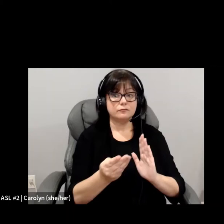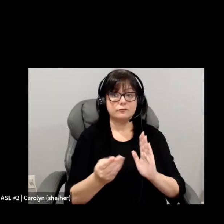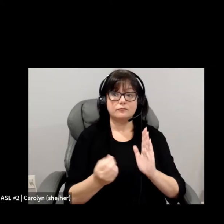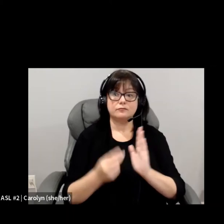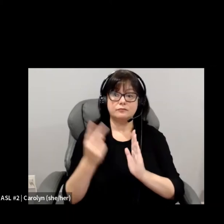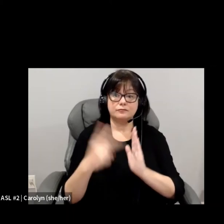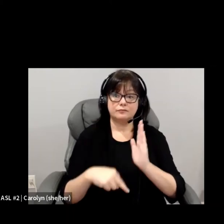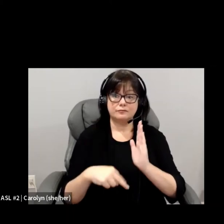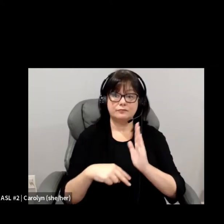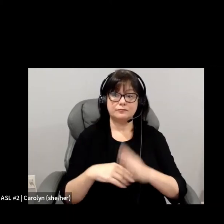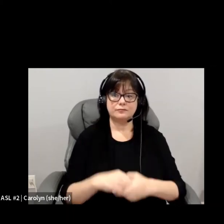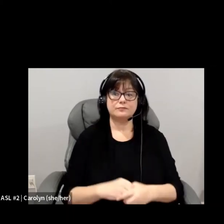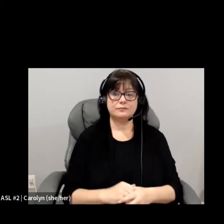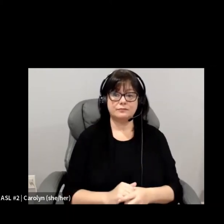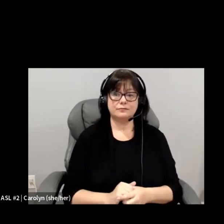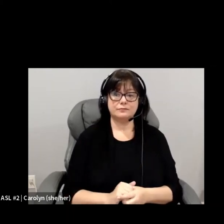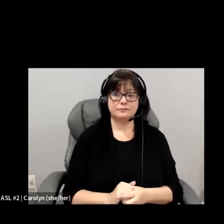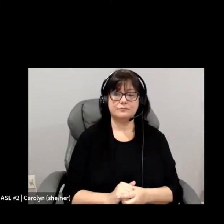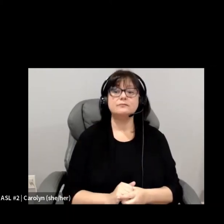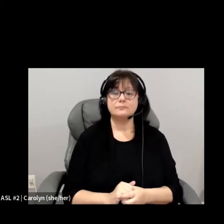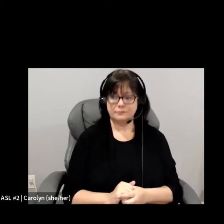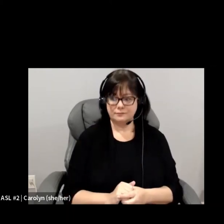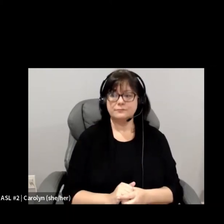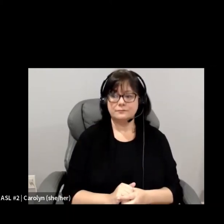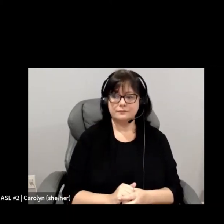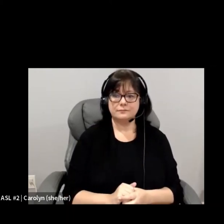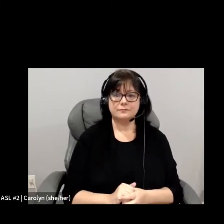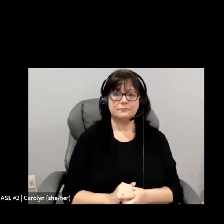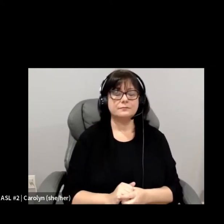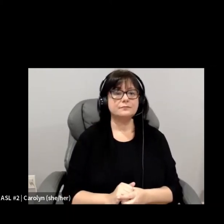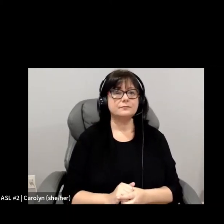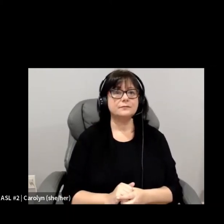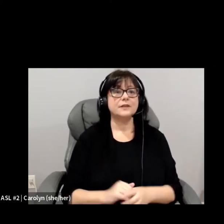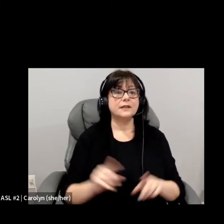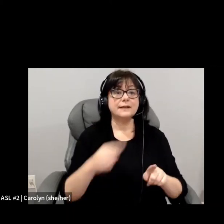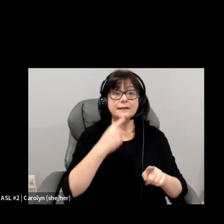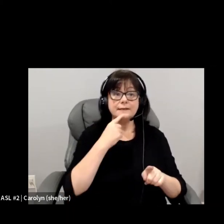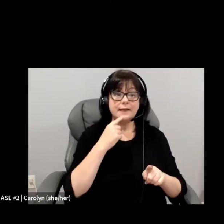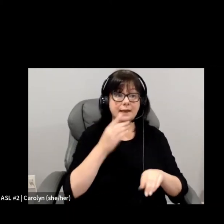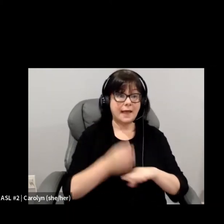ONE OF THE FIRST THINGS I DID WHEN I BECAME A LAW STUDENT BACK IN 1986 WAS TO SIGN UP